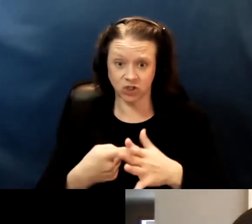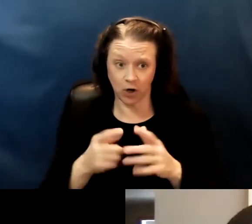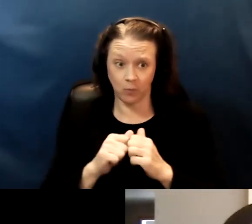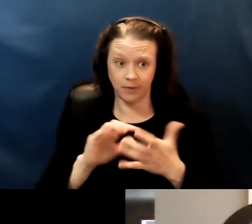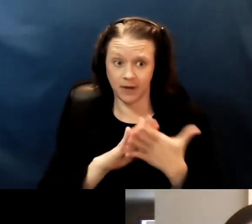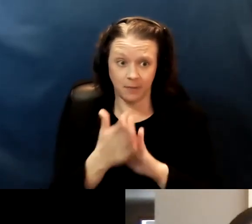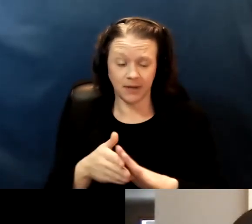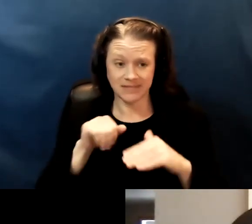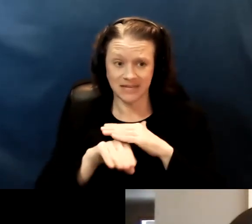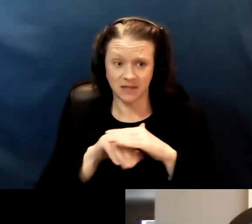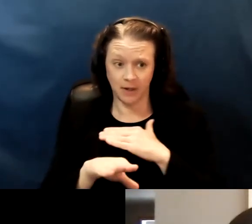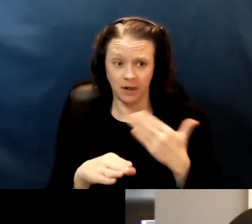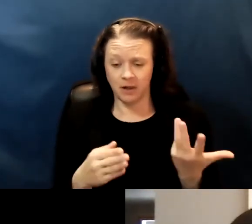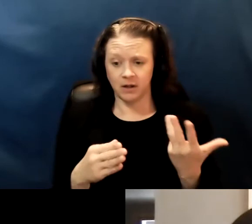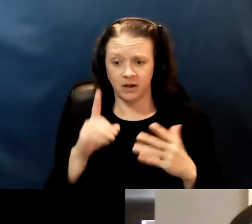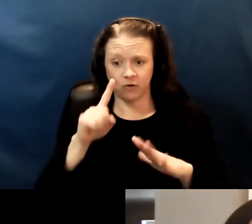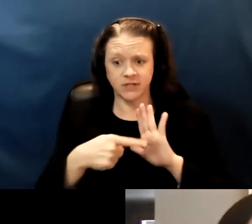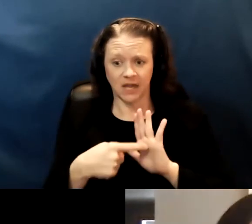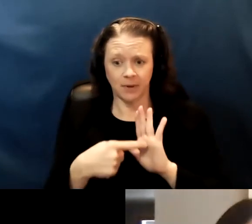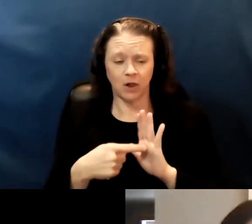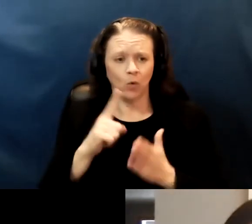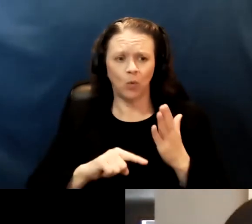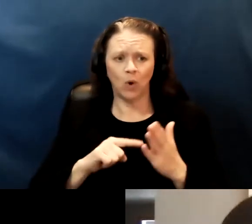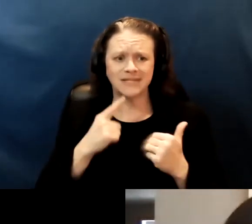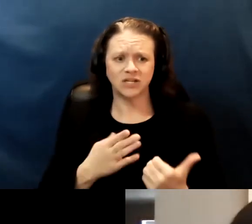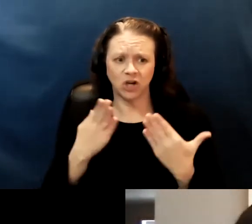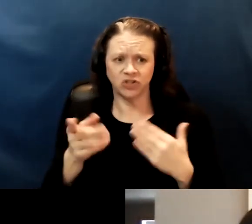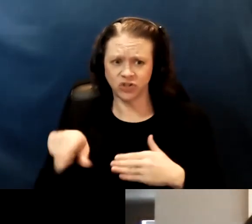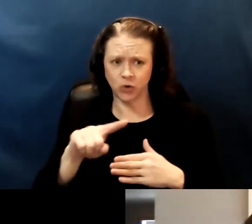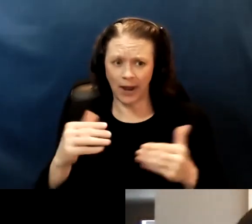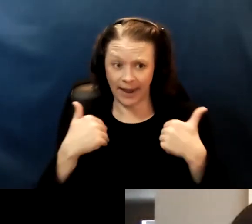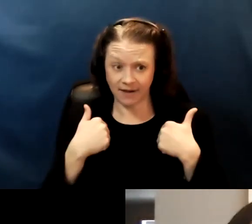accessible. Kind of what suggestions you have. I know you know a